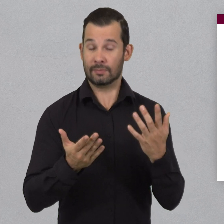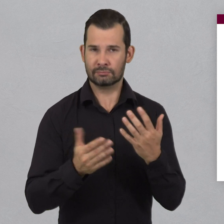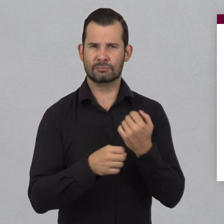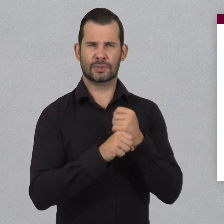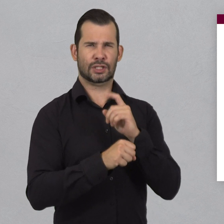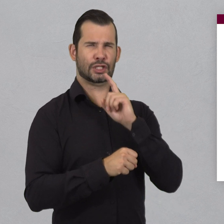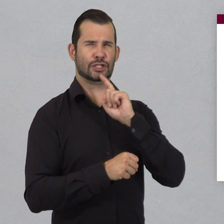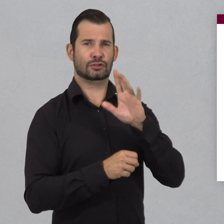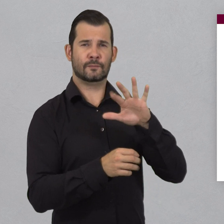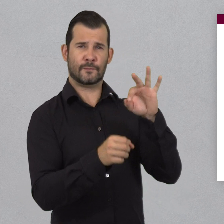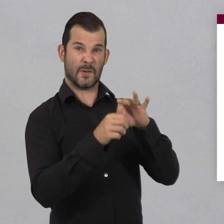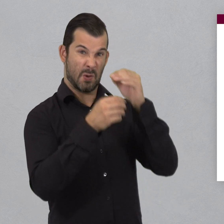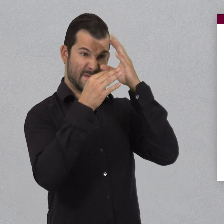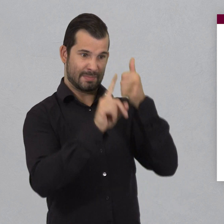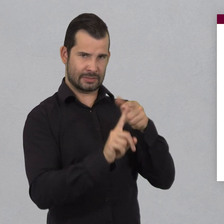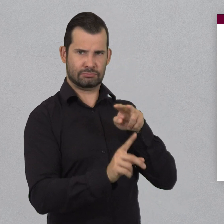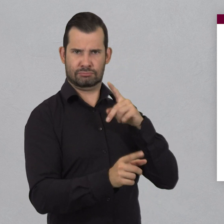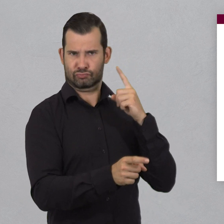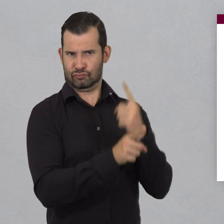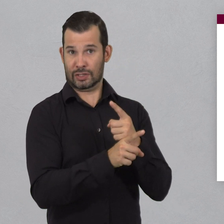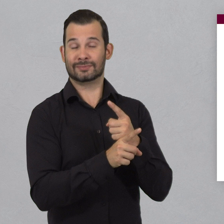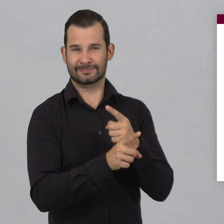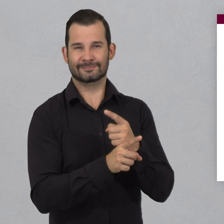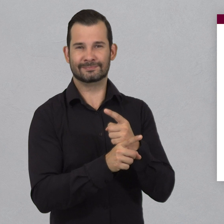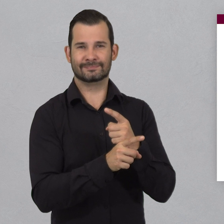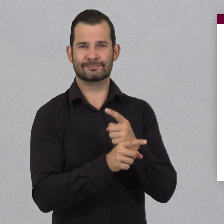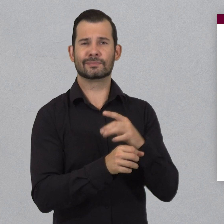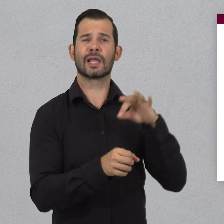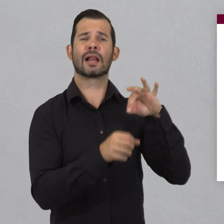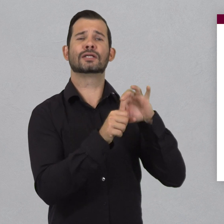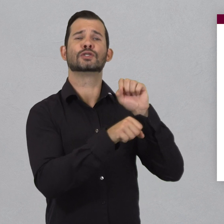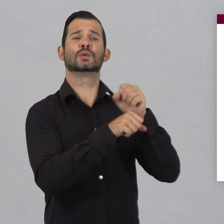Make sure your voter information is correct.